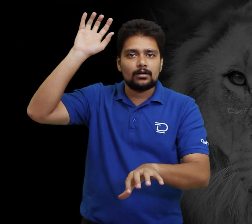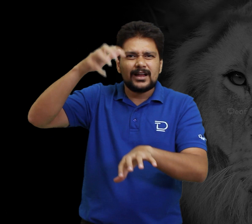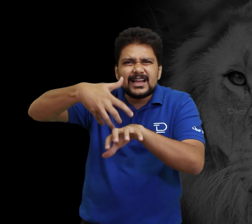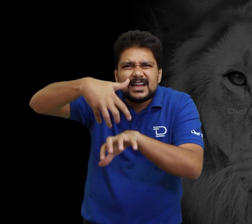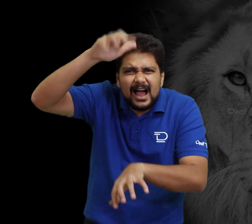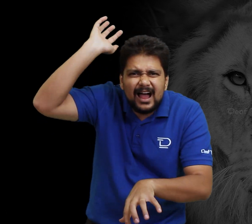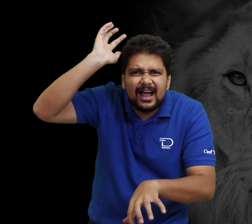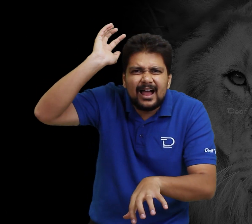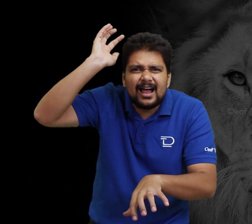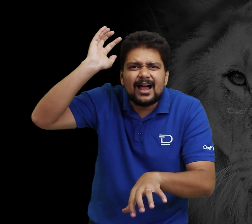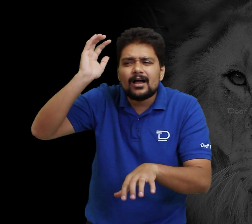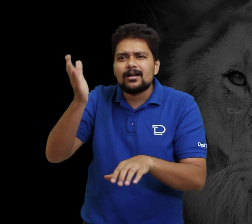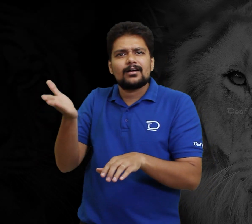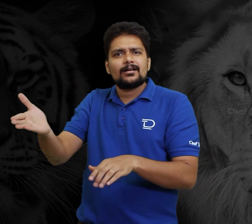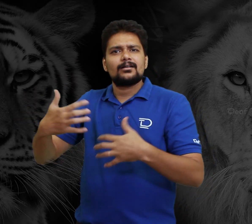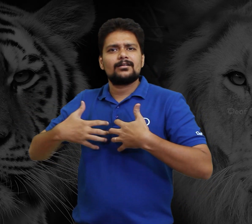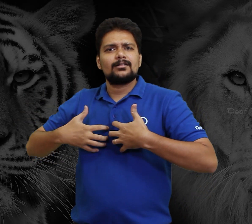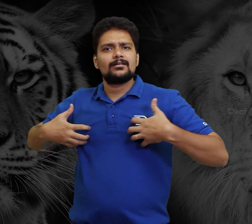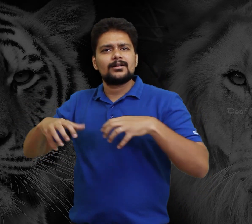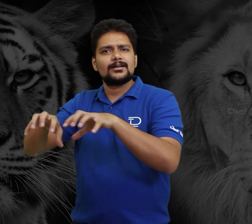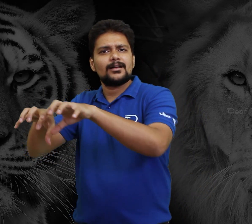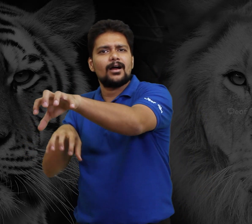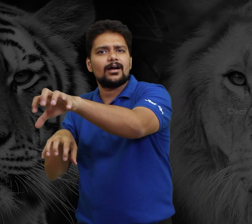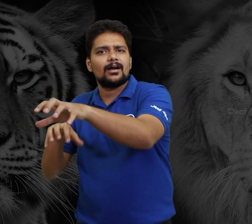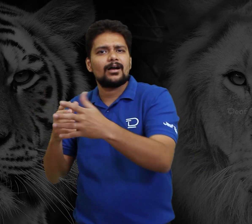What lion ? Then what about tigers?